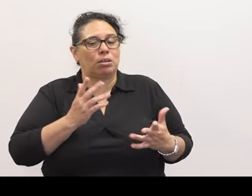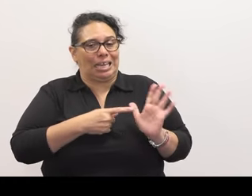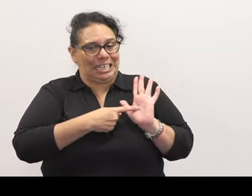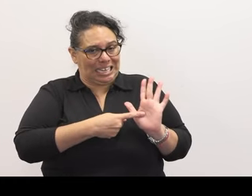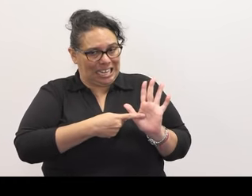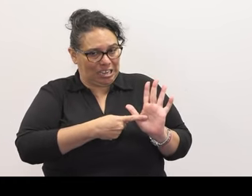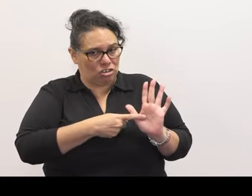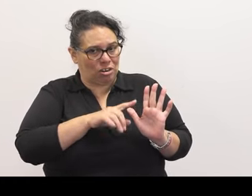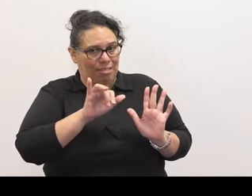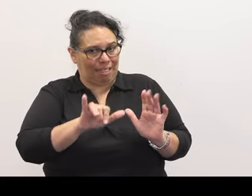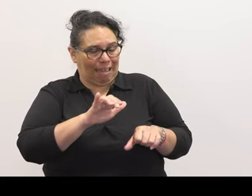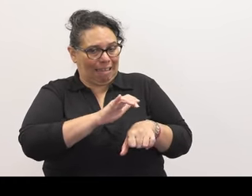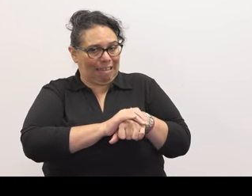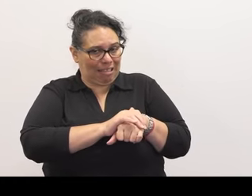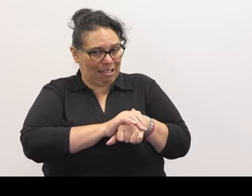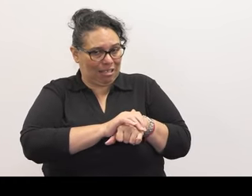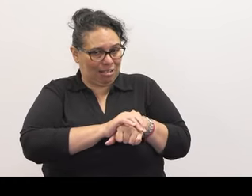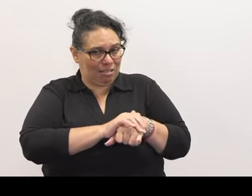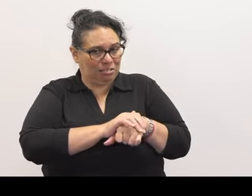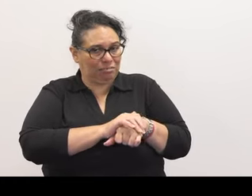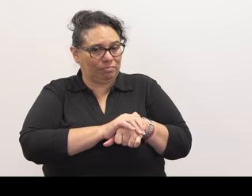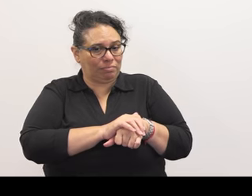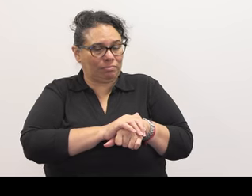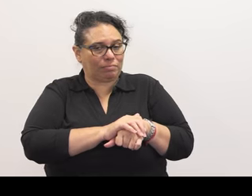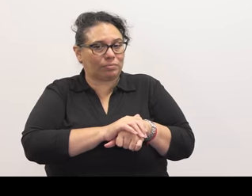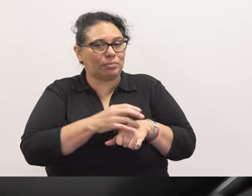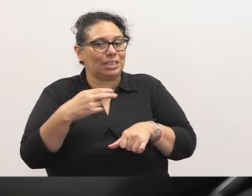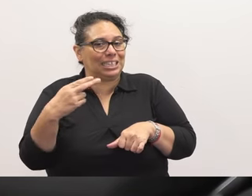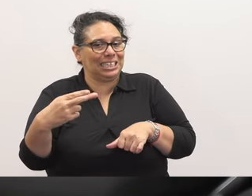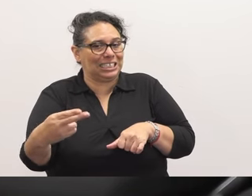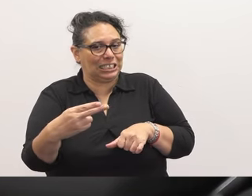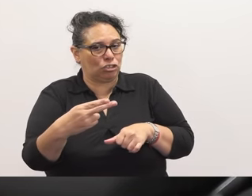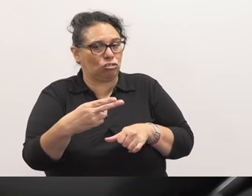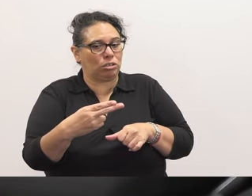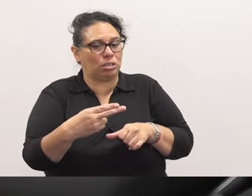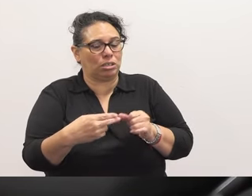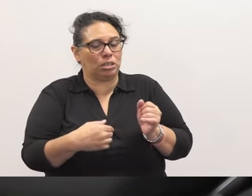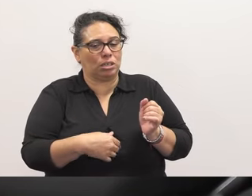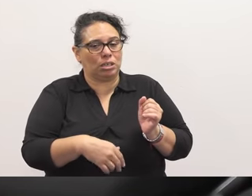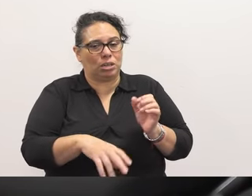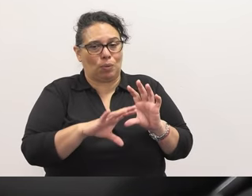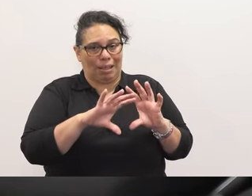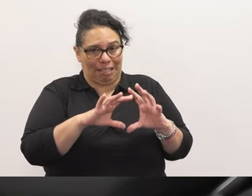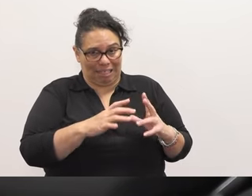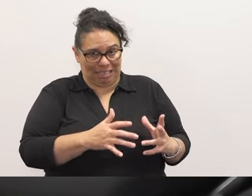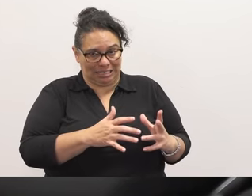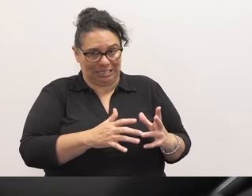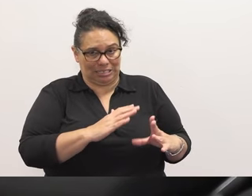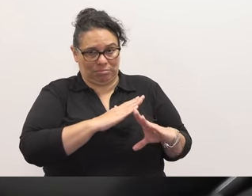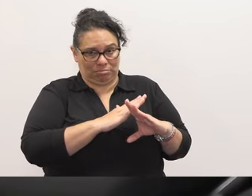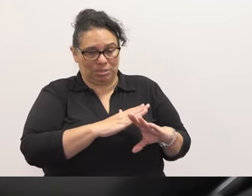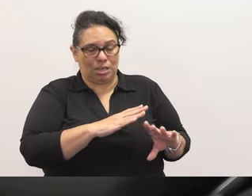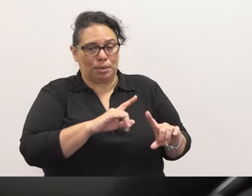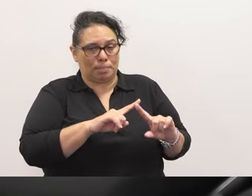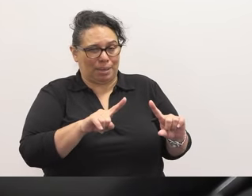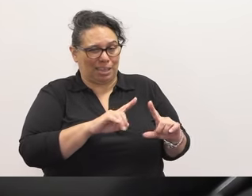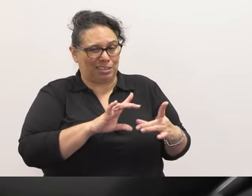was and history were courses that were actually, but there's a whole story to that